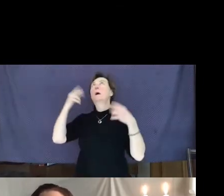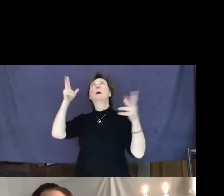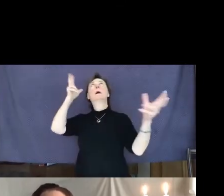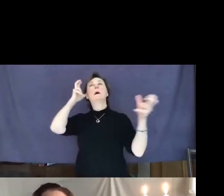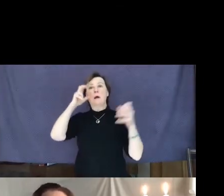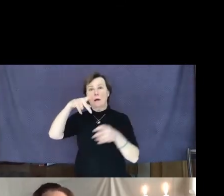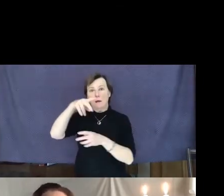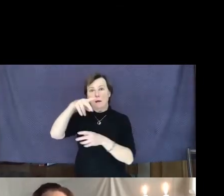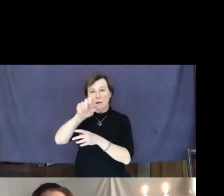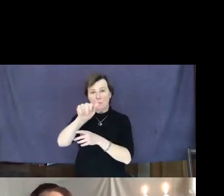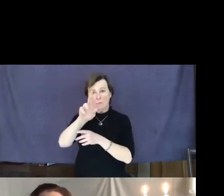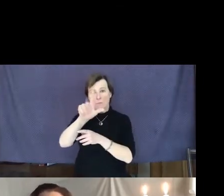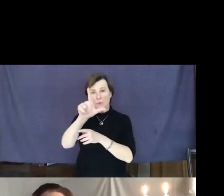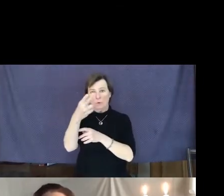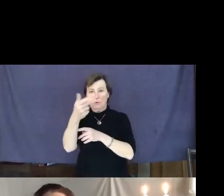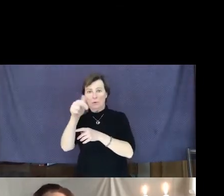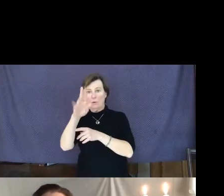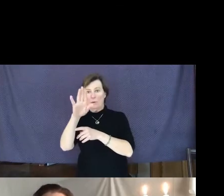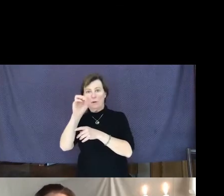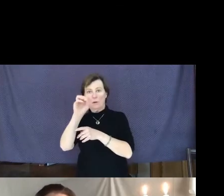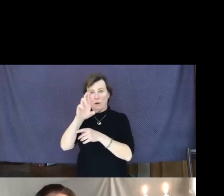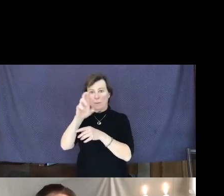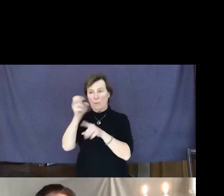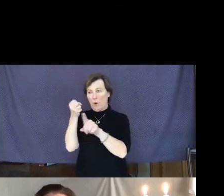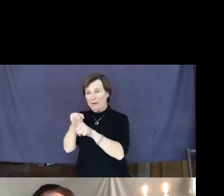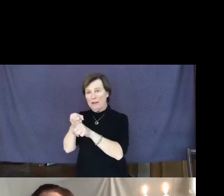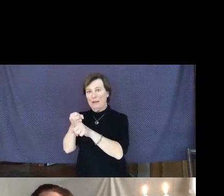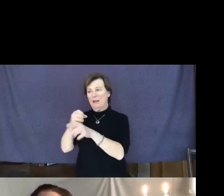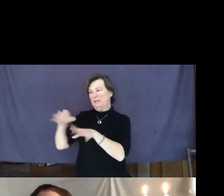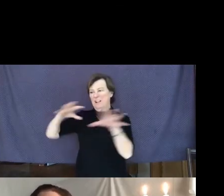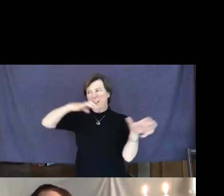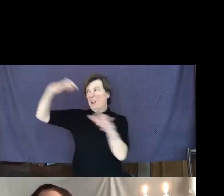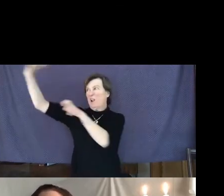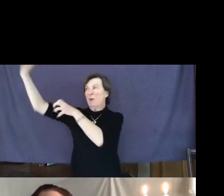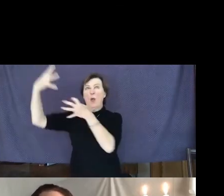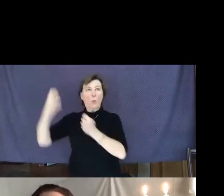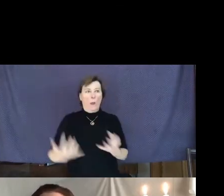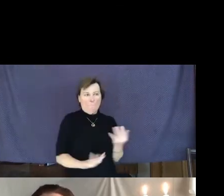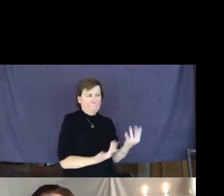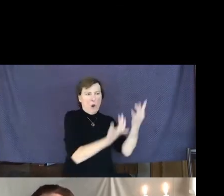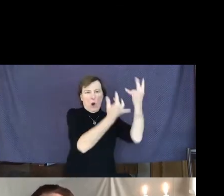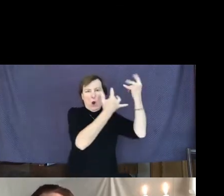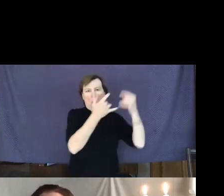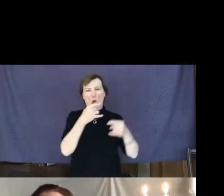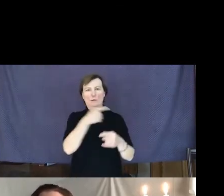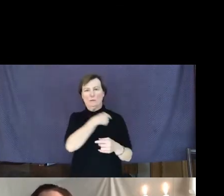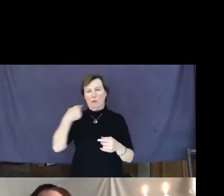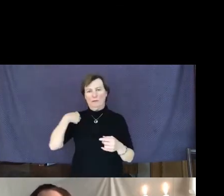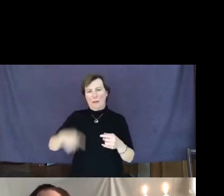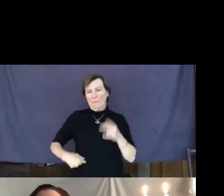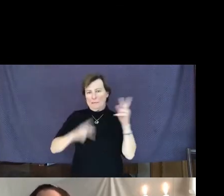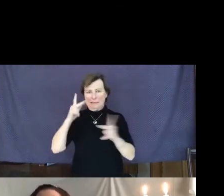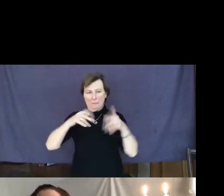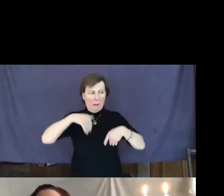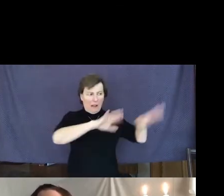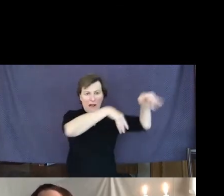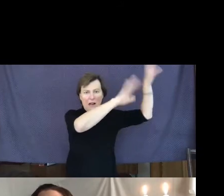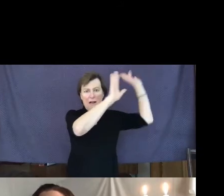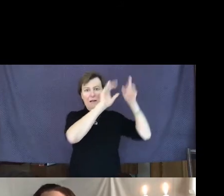The mob wanted to "burn the Japs out" but Dr. Knowles,